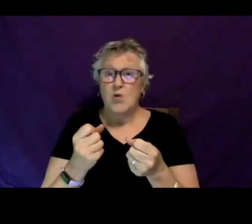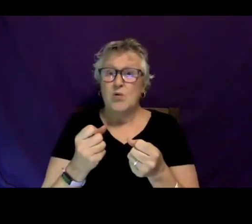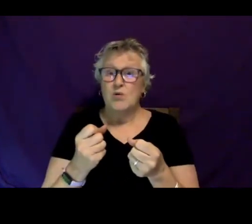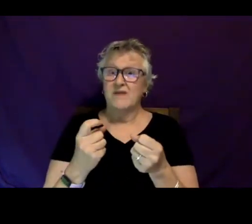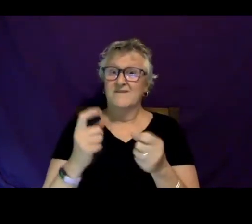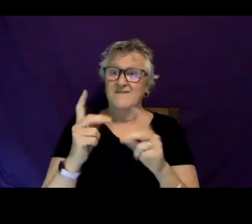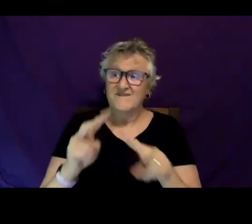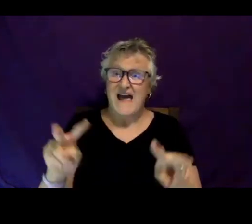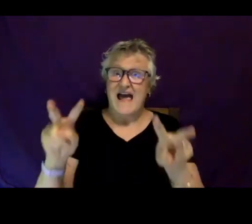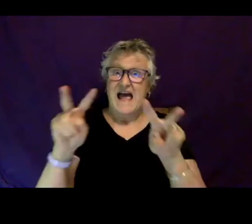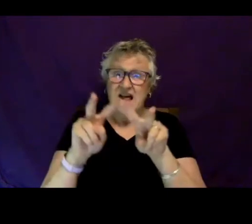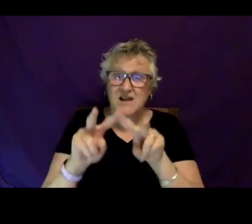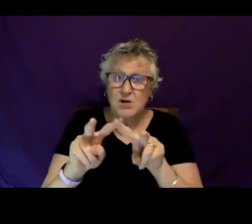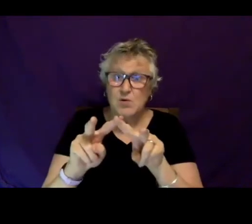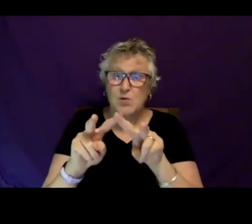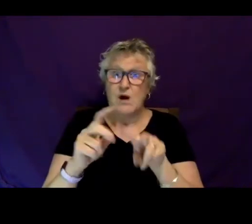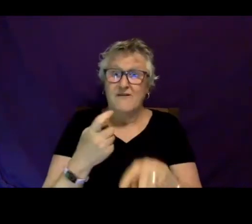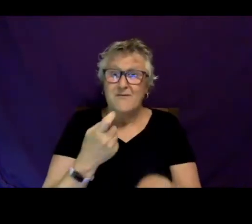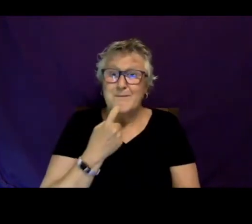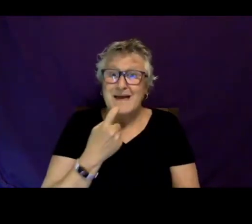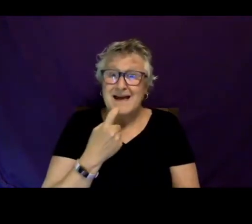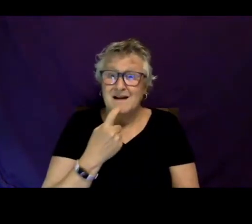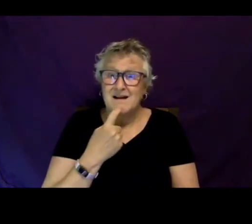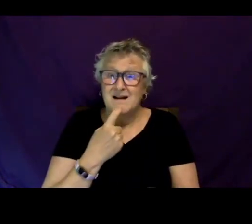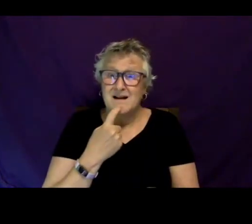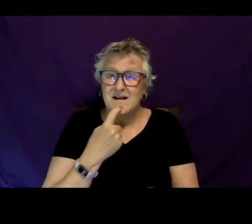jacking up a car, and taking a Sawzall, cutting off the